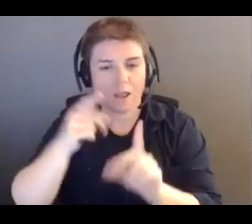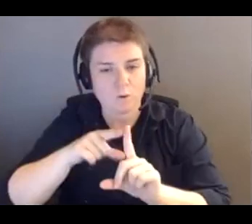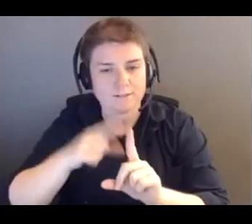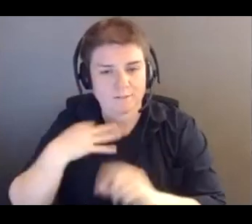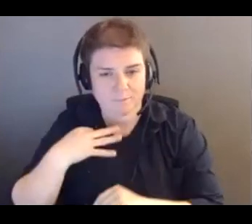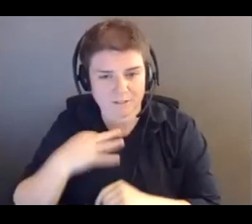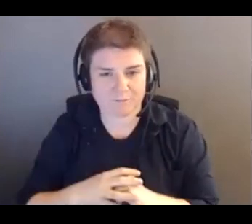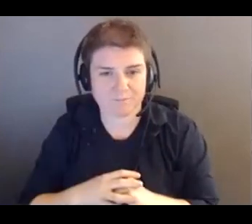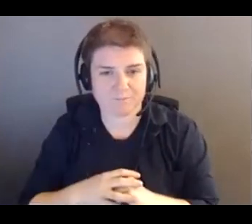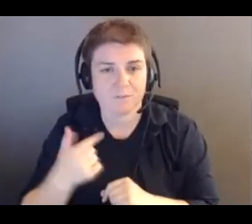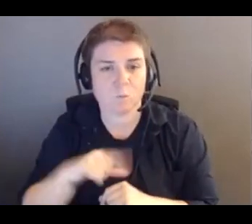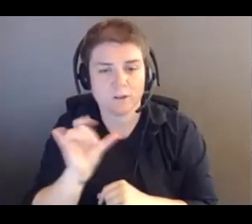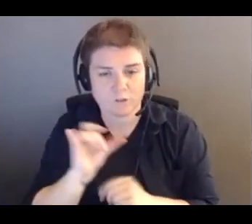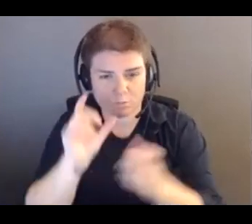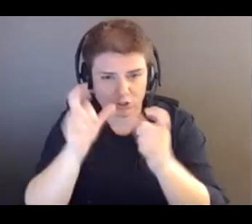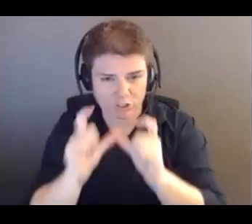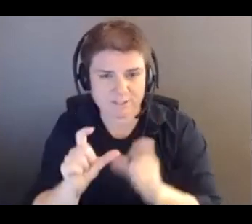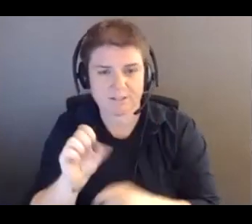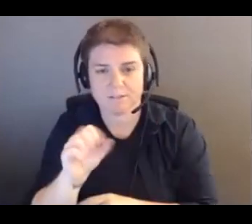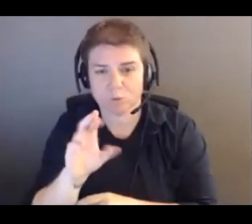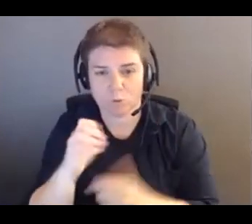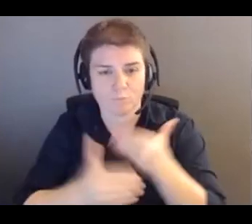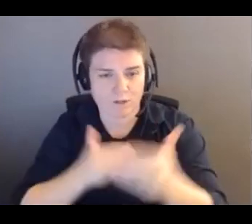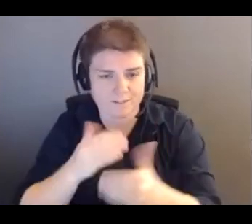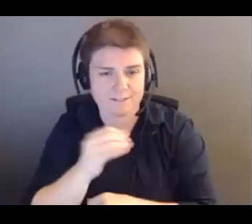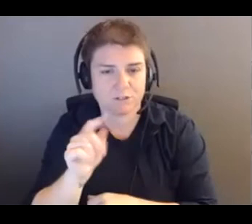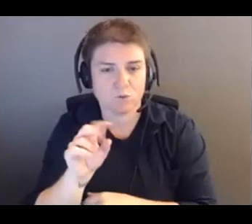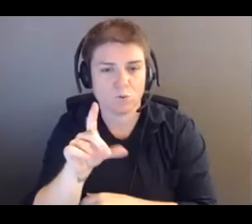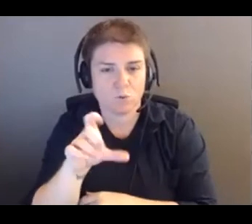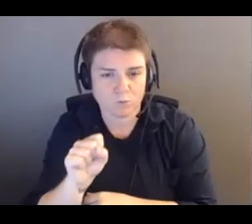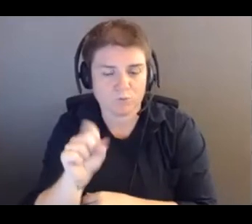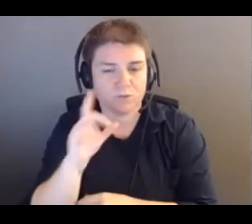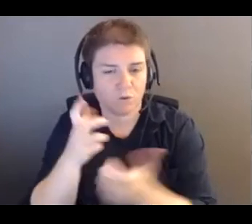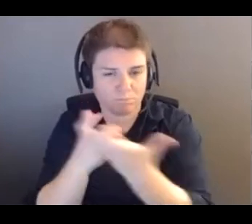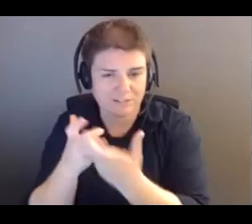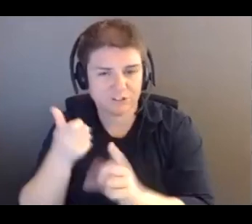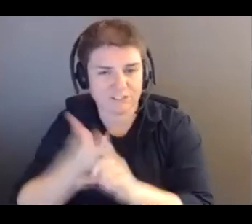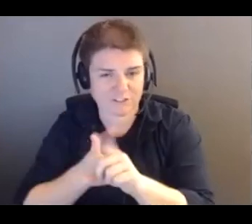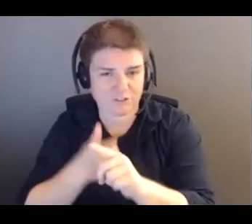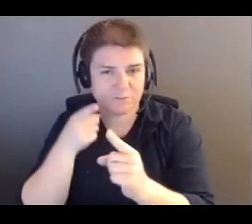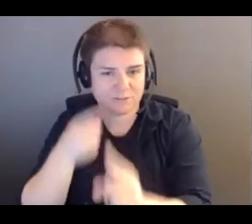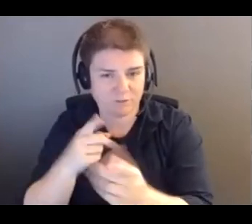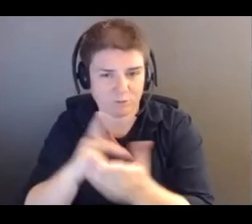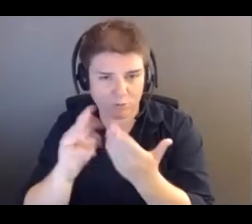adjusting our scoring processes and tools to suit each specific program. In this program,